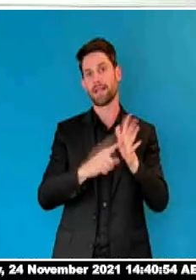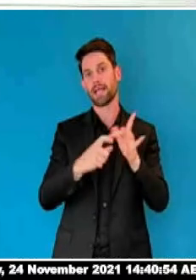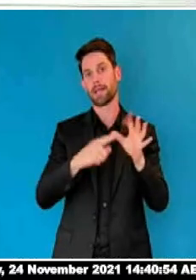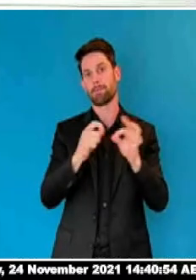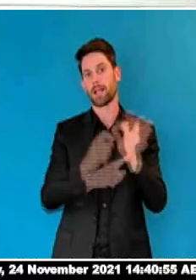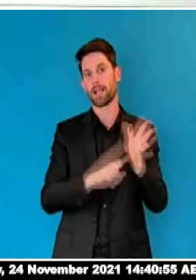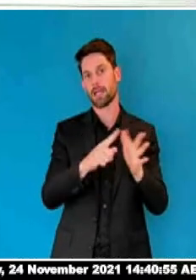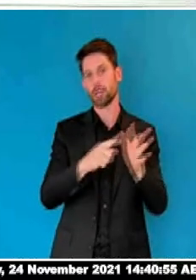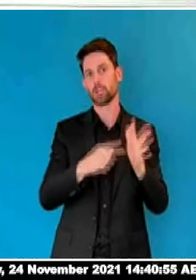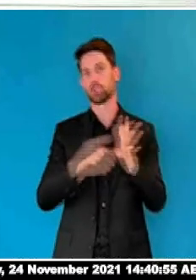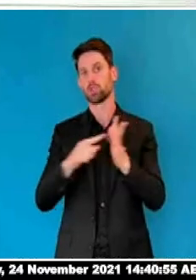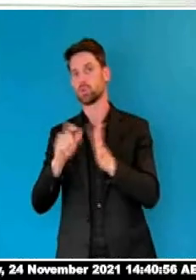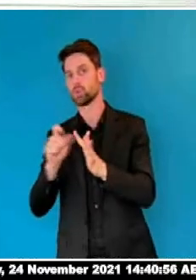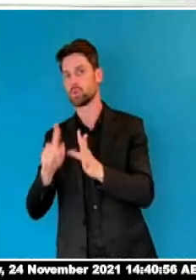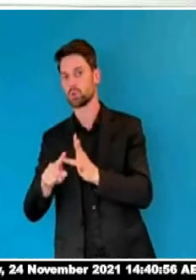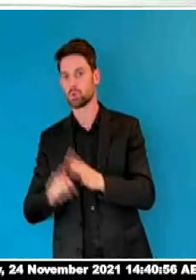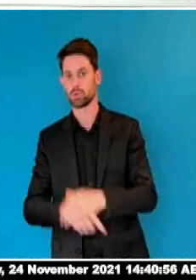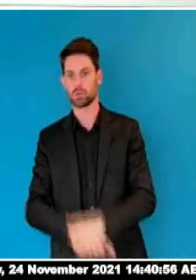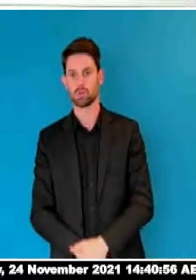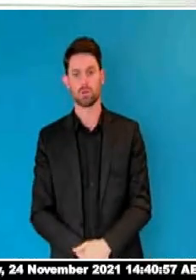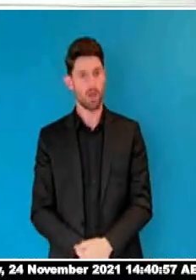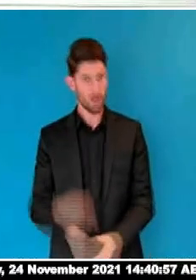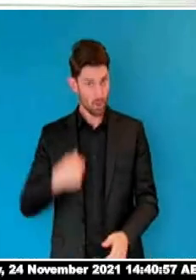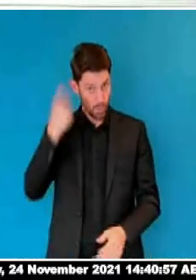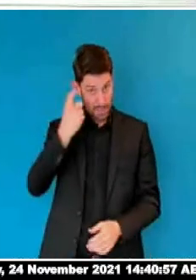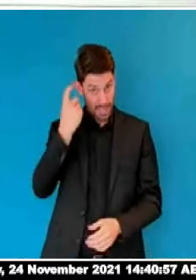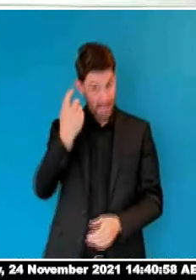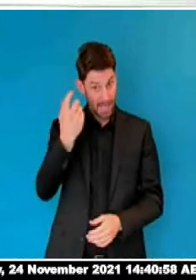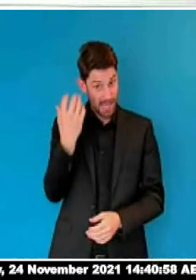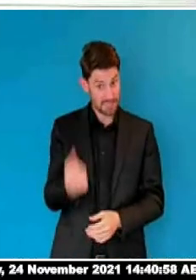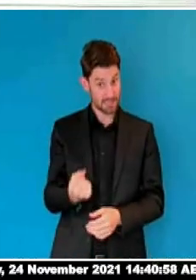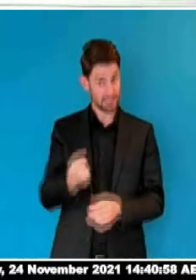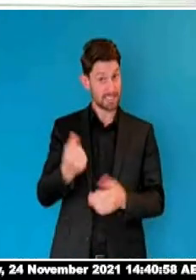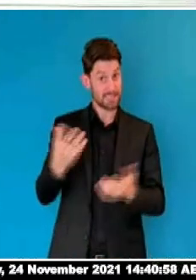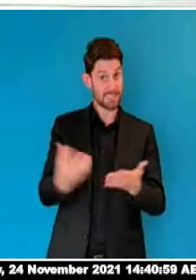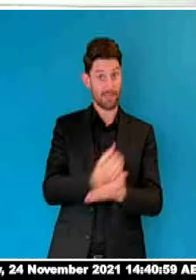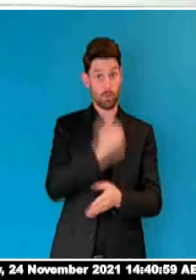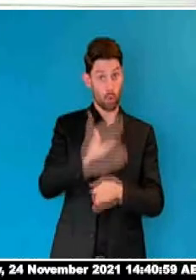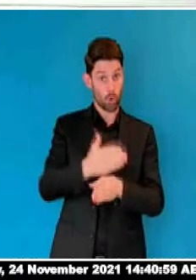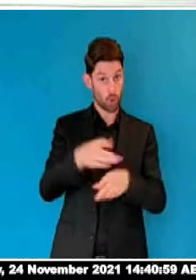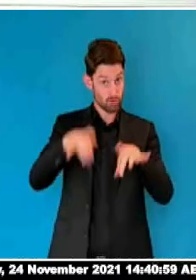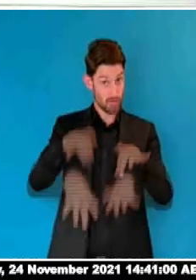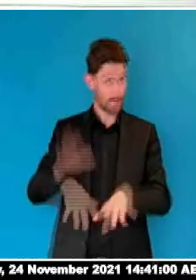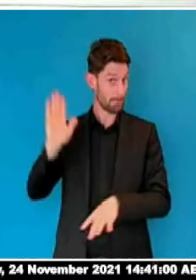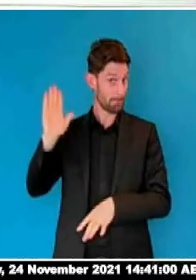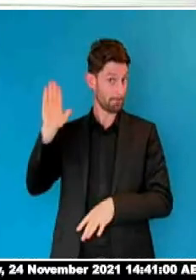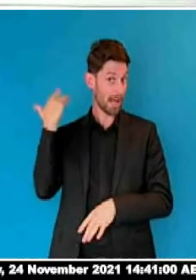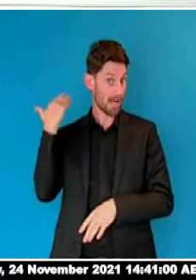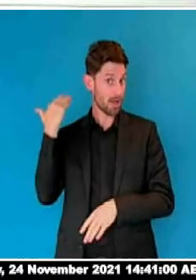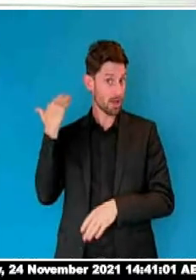Has your agency done any work in examining and understanding the approach